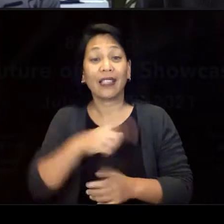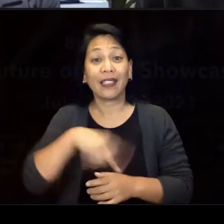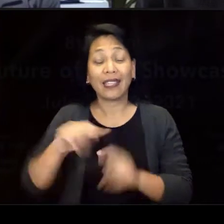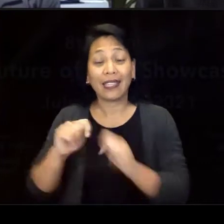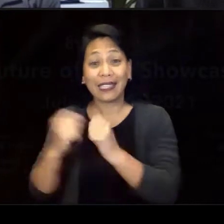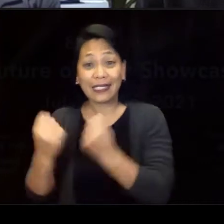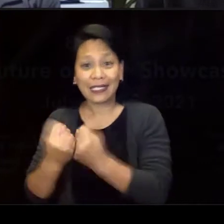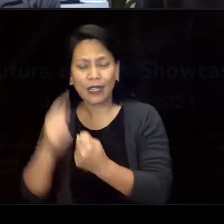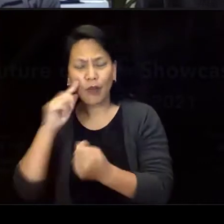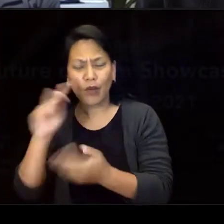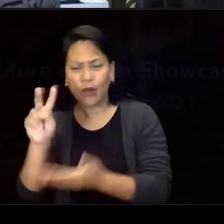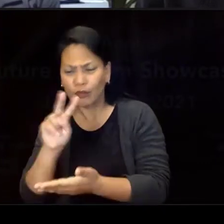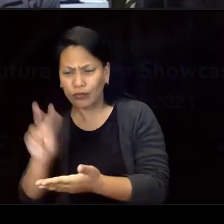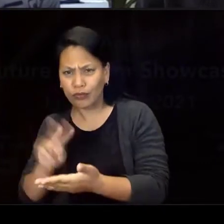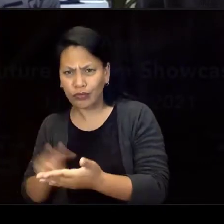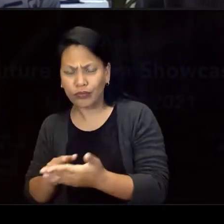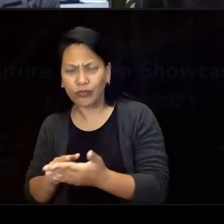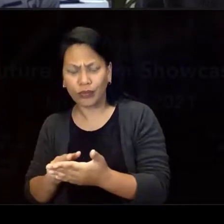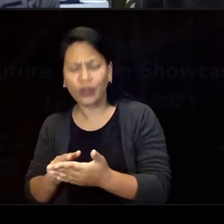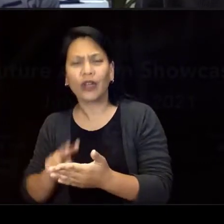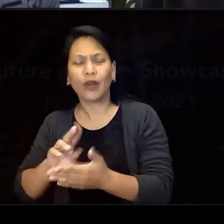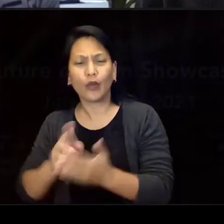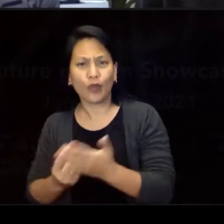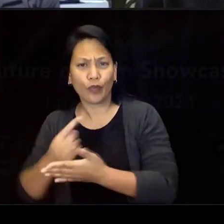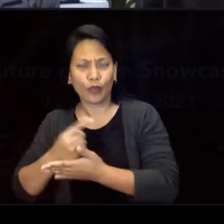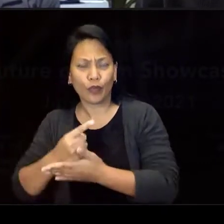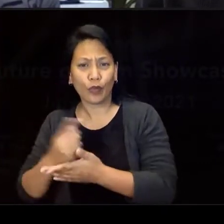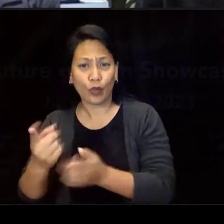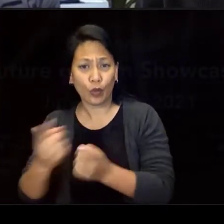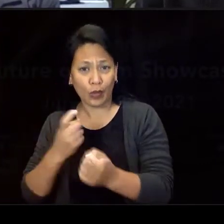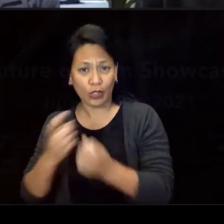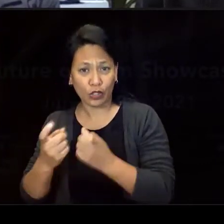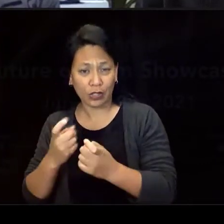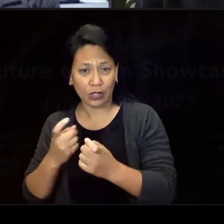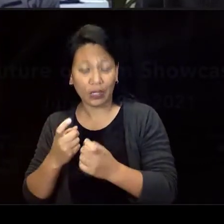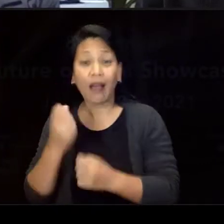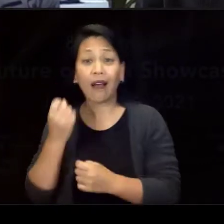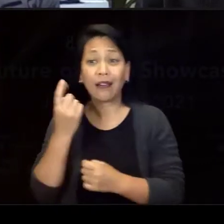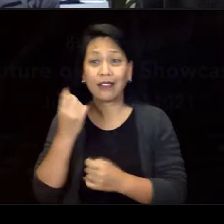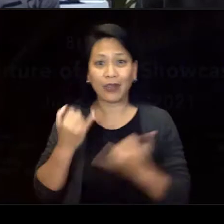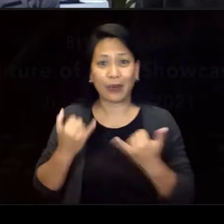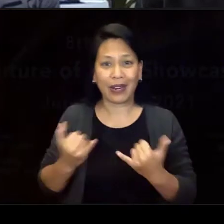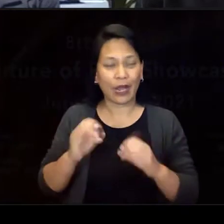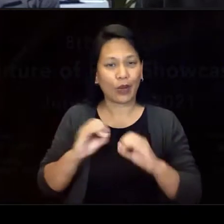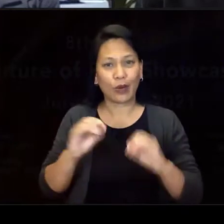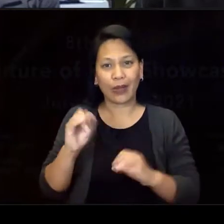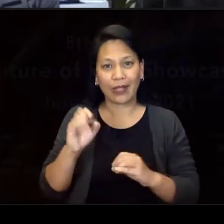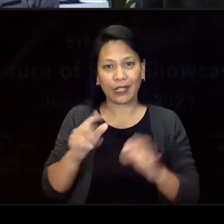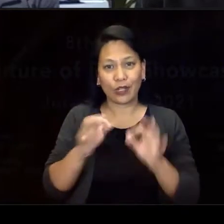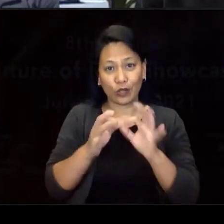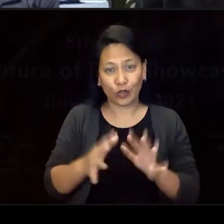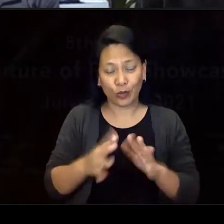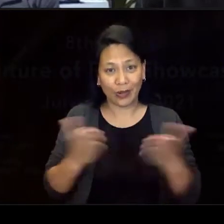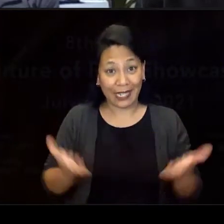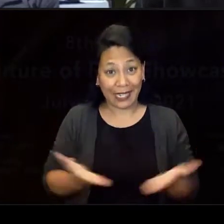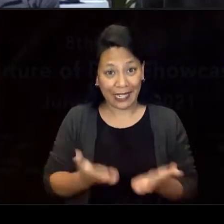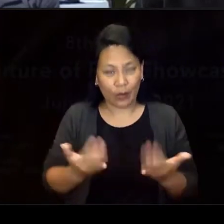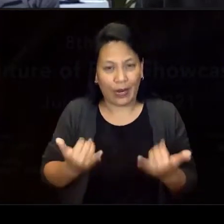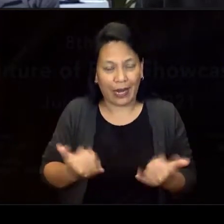And also it's important for us to acknowledge that right now, we don't have an ASL interpreter in the room. Unfortunately, they could not be present today.